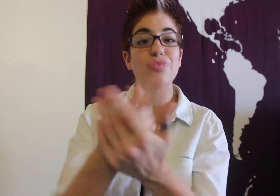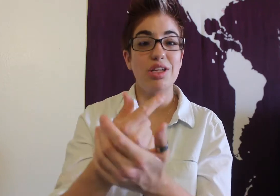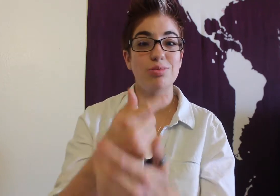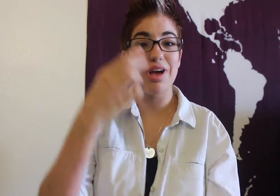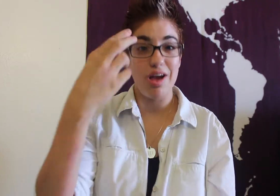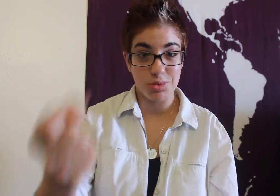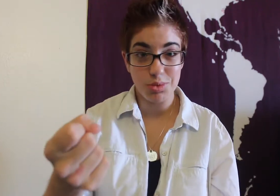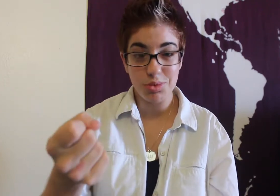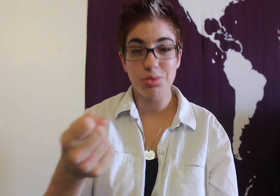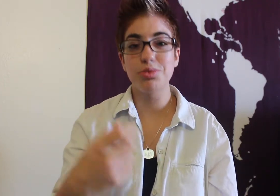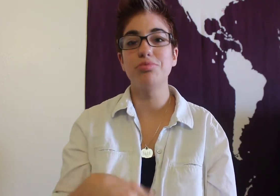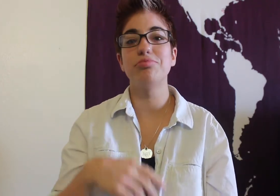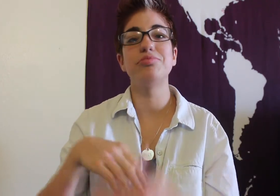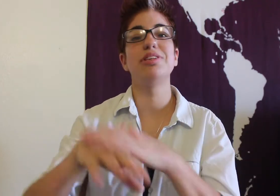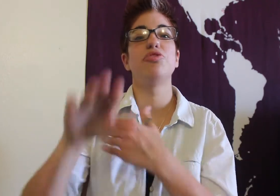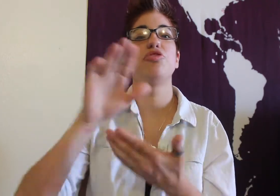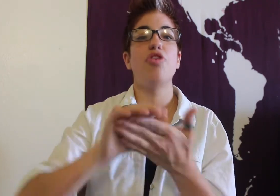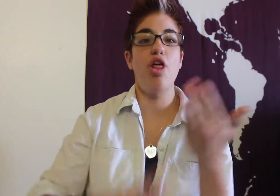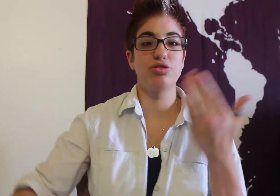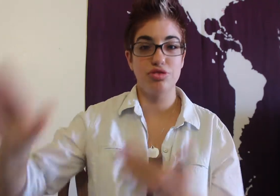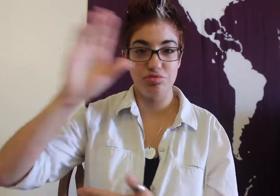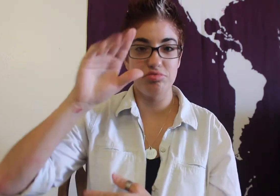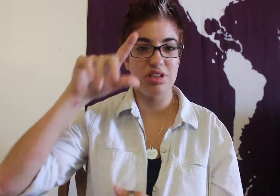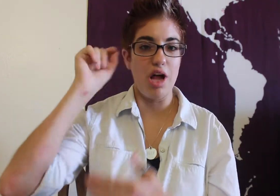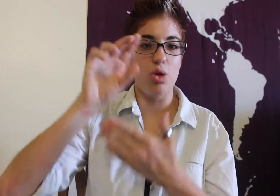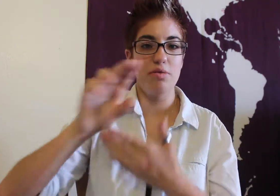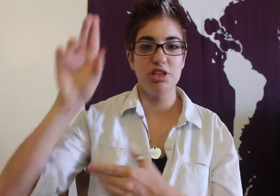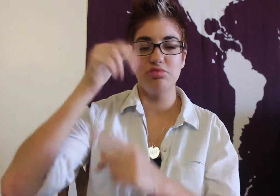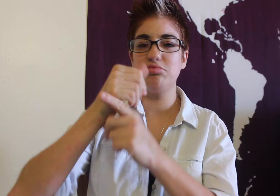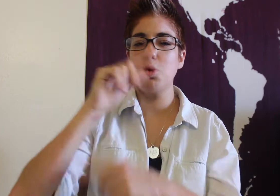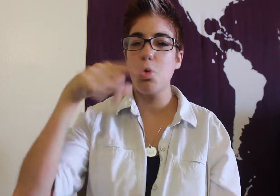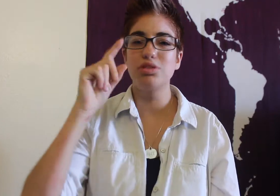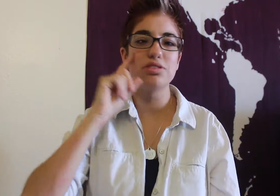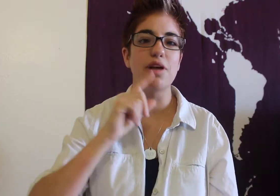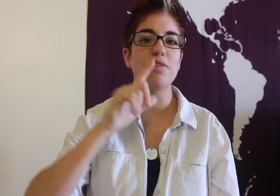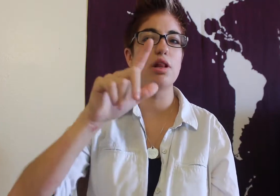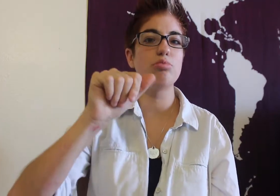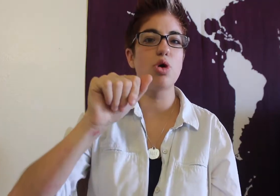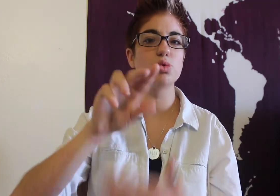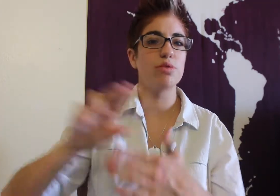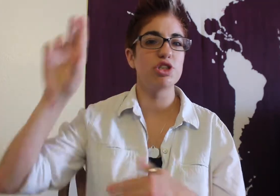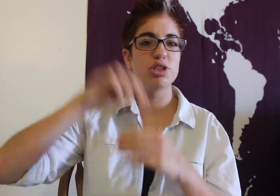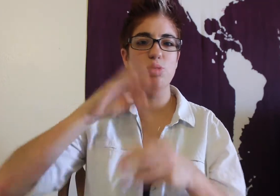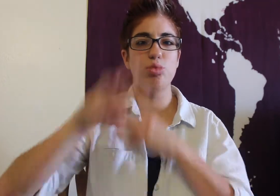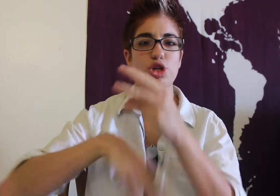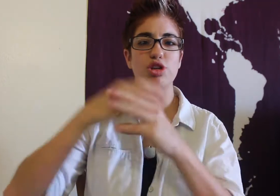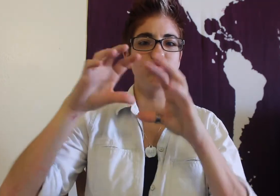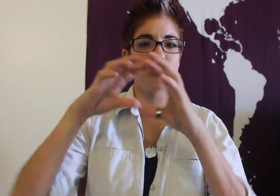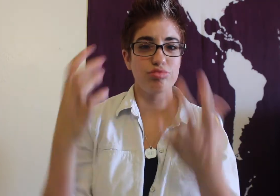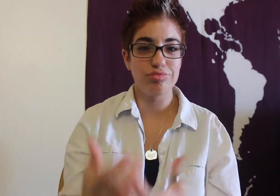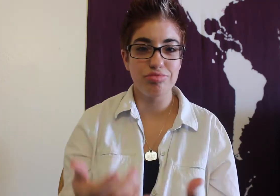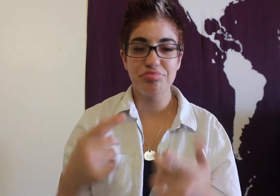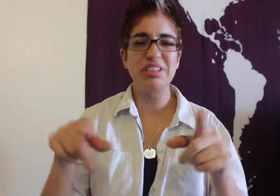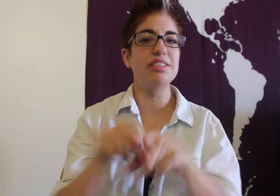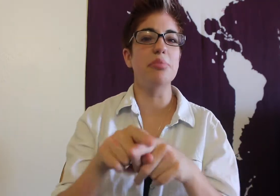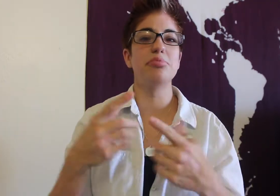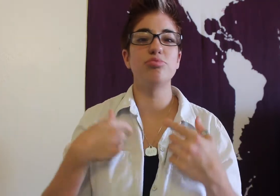After graduating high school, I enrolled in Gallaudet University, the only Deaf liberal arts university in the world, so the access to sign language was